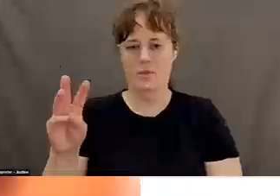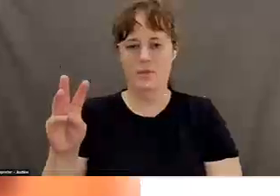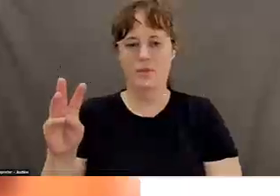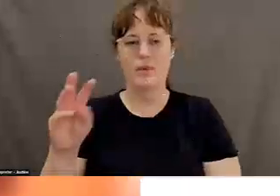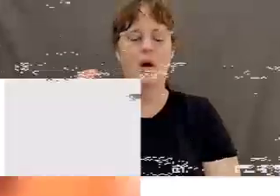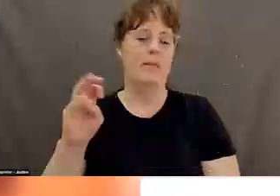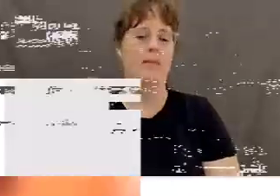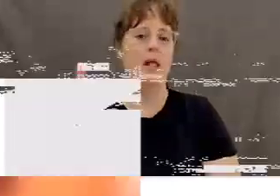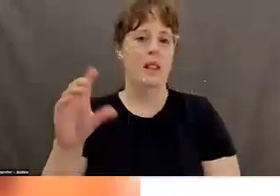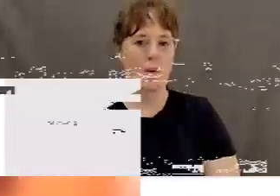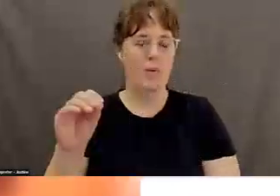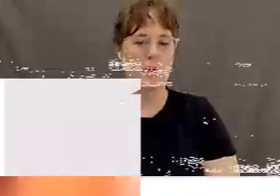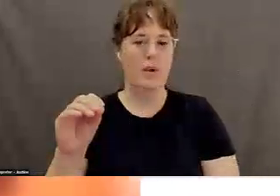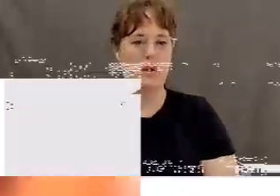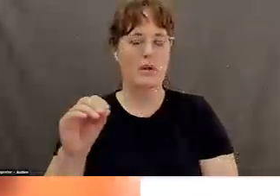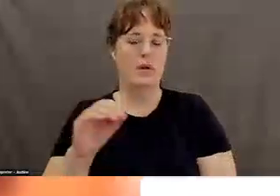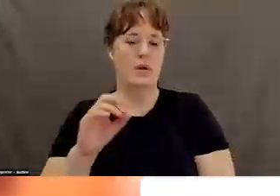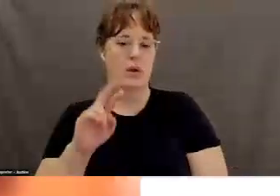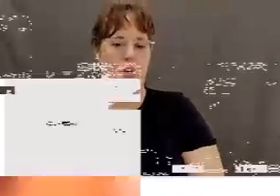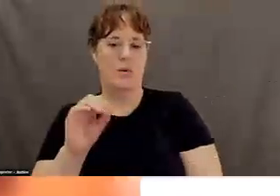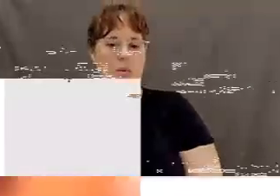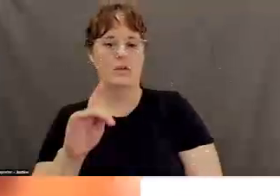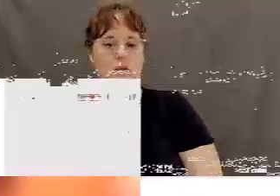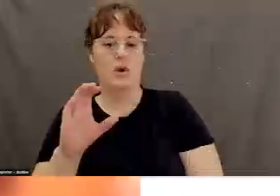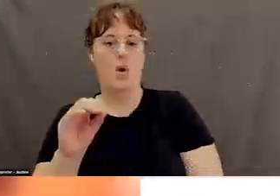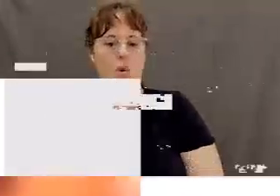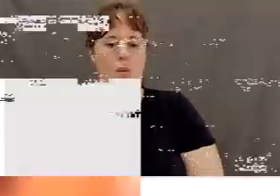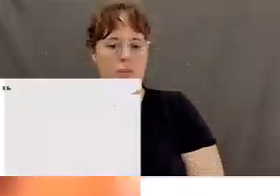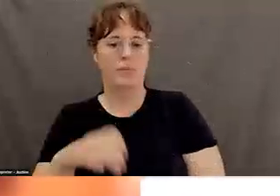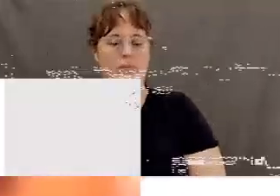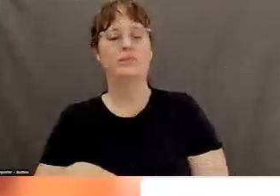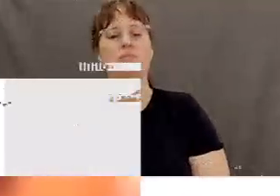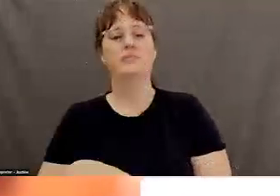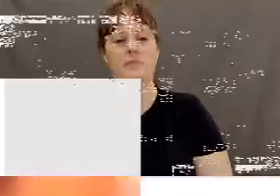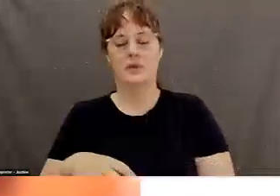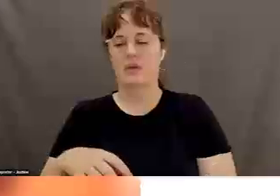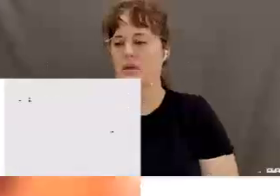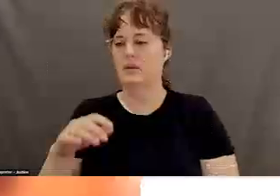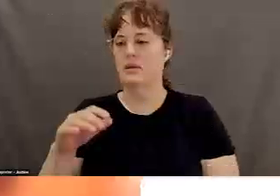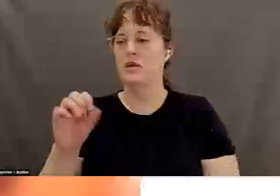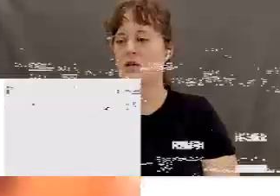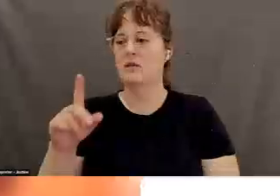Boardroom: Kim Roscoe? Here. Board Member Roscoe is present. Dave Somers? Dave Somers: Sure.